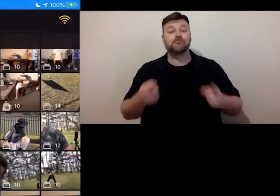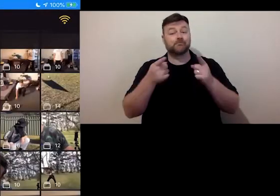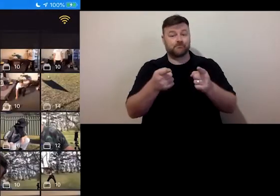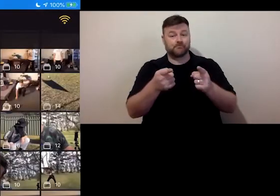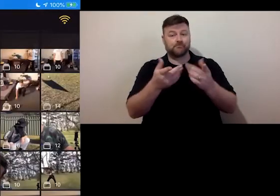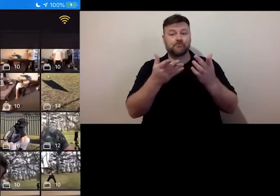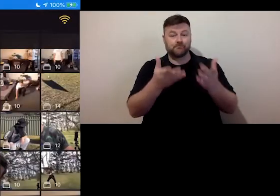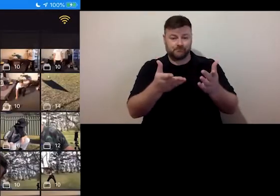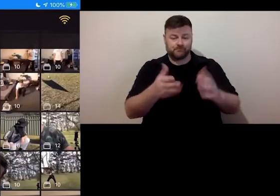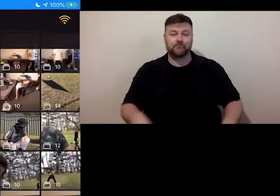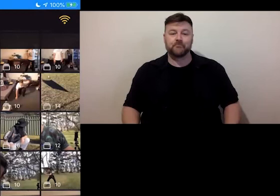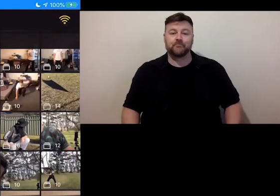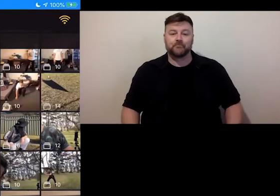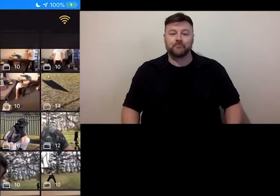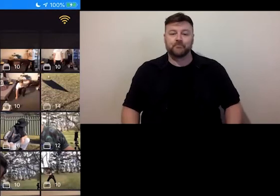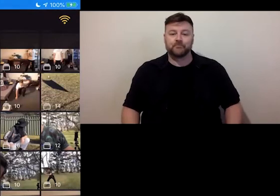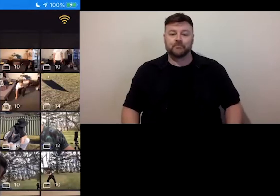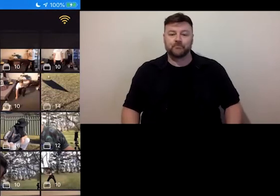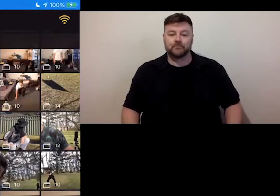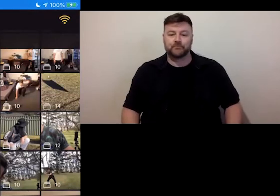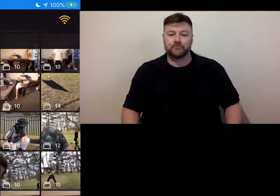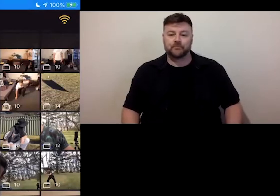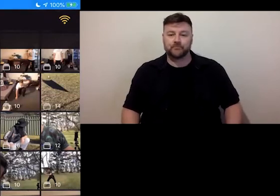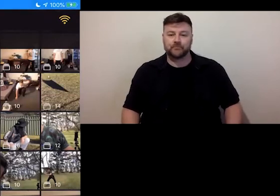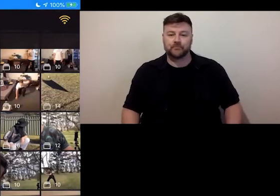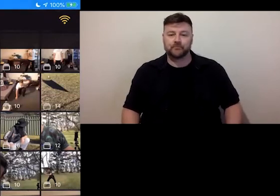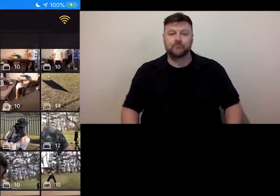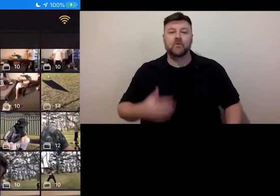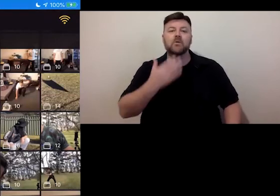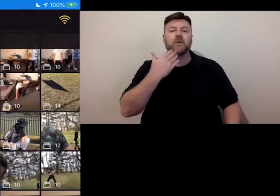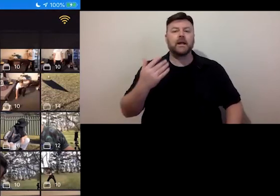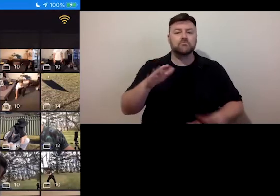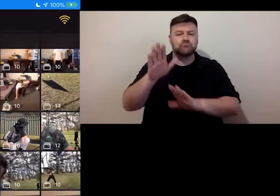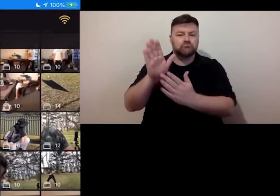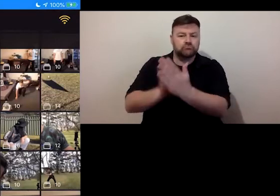Let me know, Oz Co team, if this isn't working.